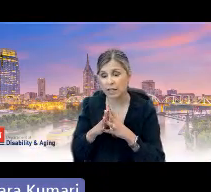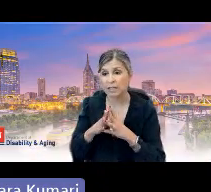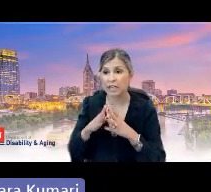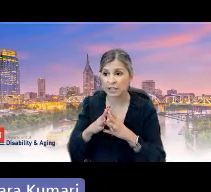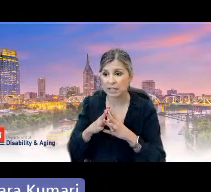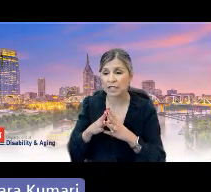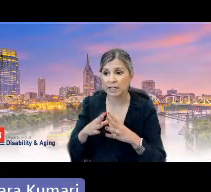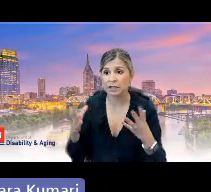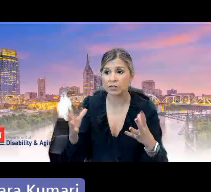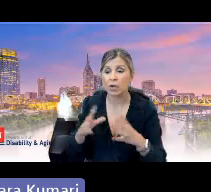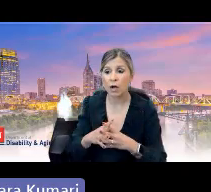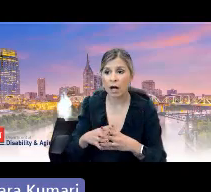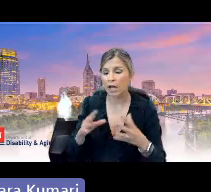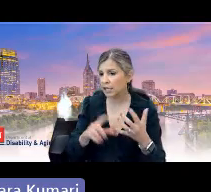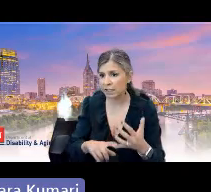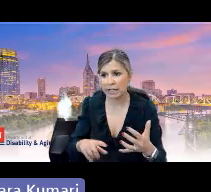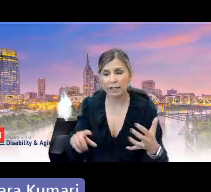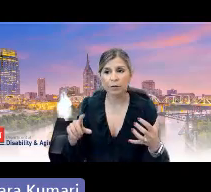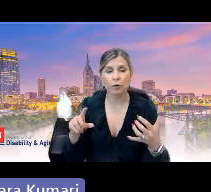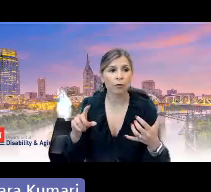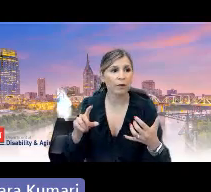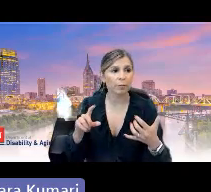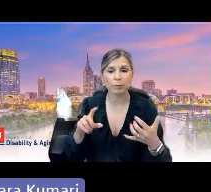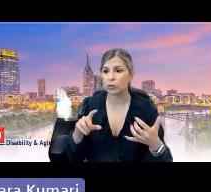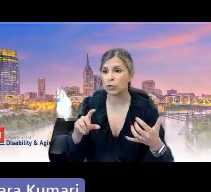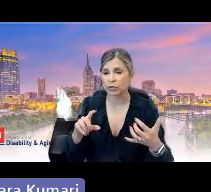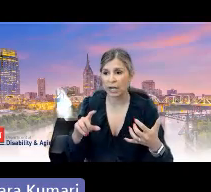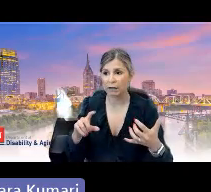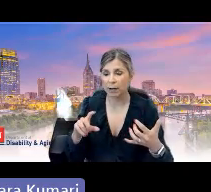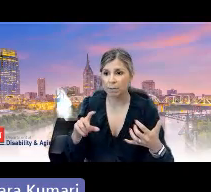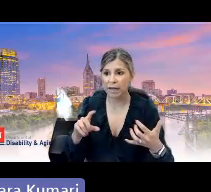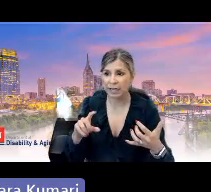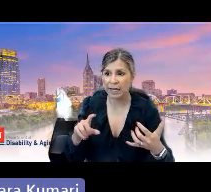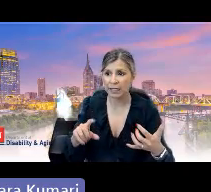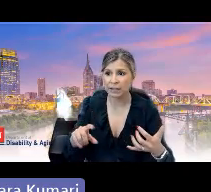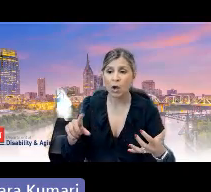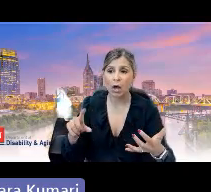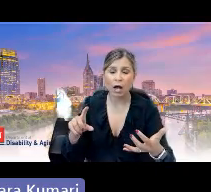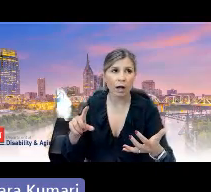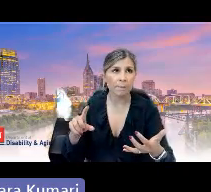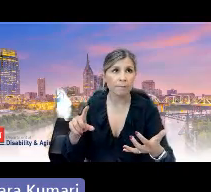And then DDA does intake into the program for people who don't have Medicaid and